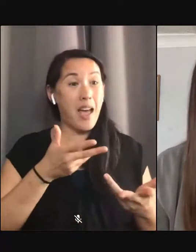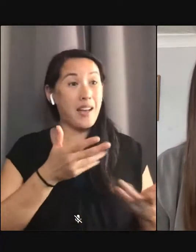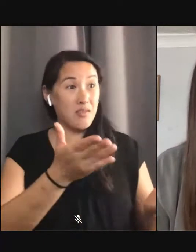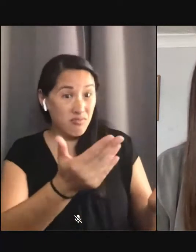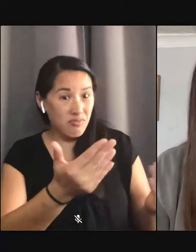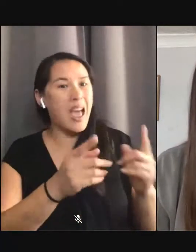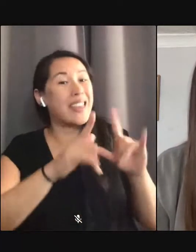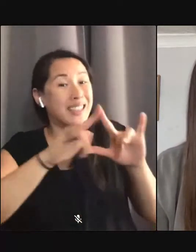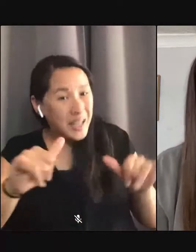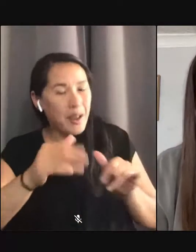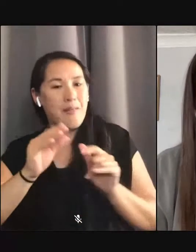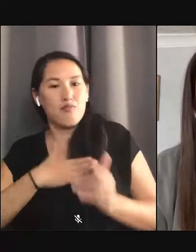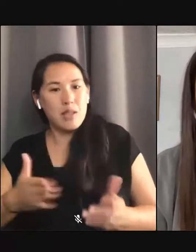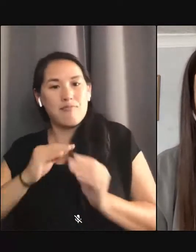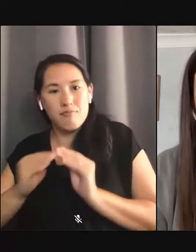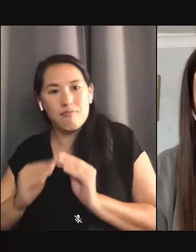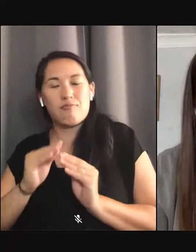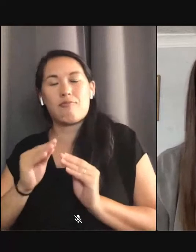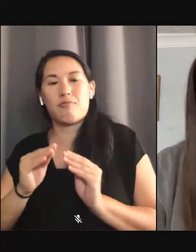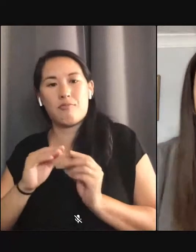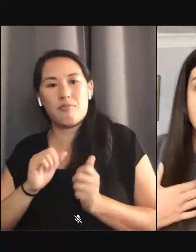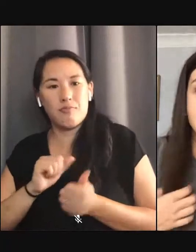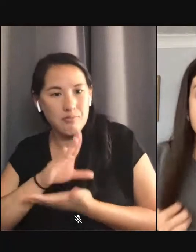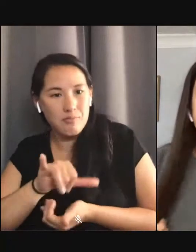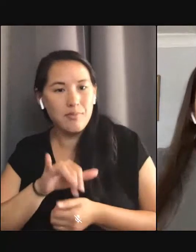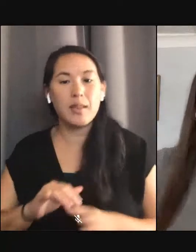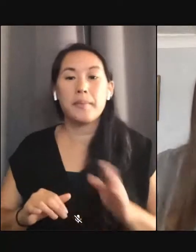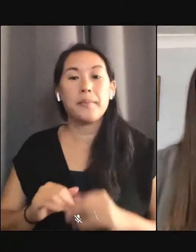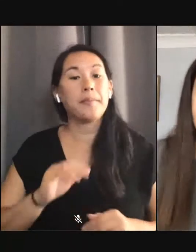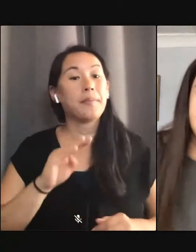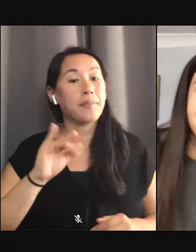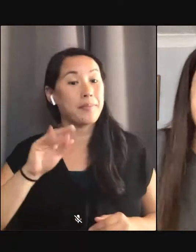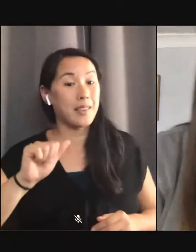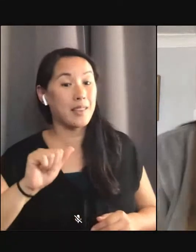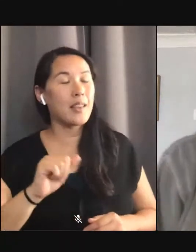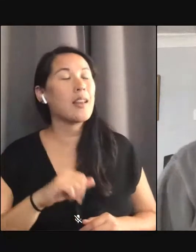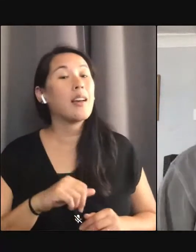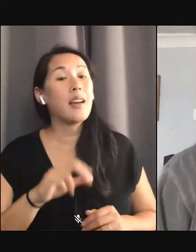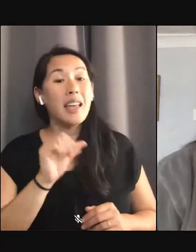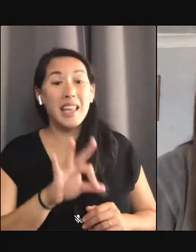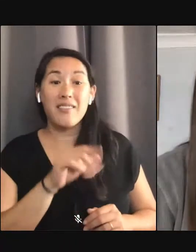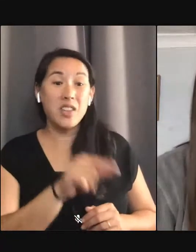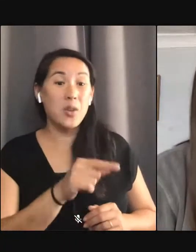well and if you had to say one thing to the people on this call um that you know that it